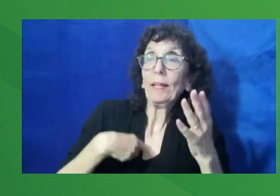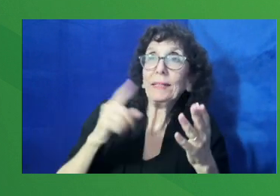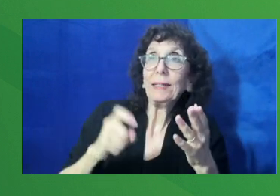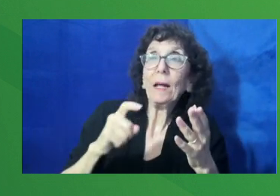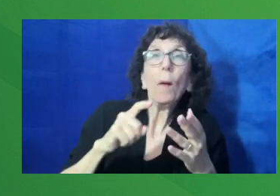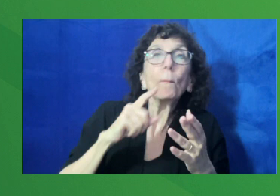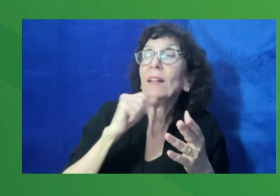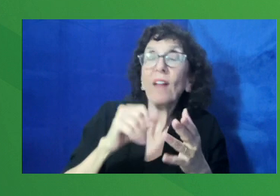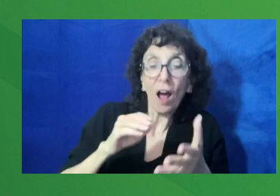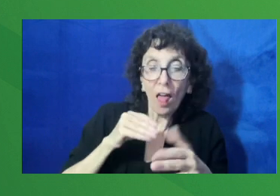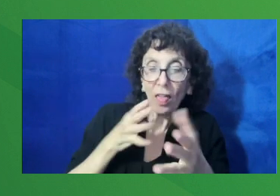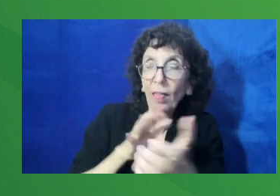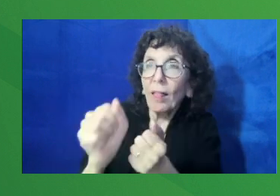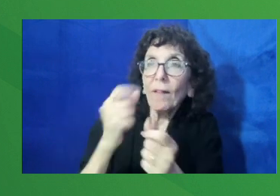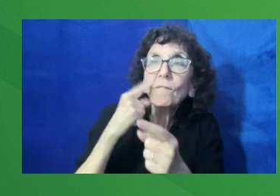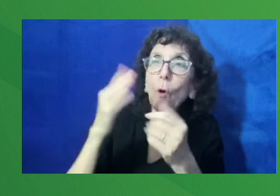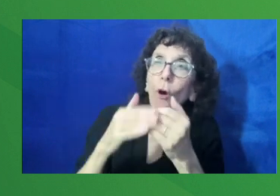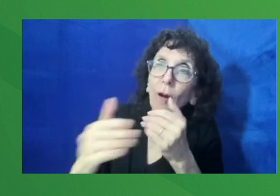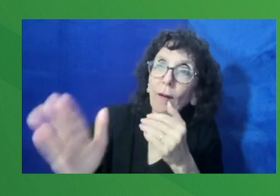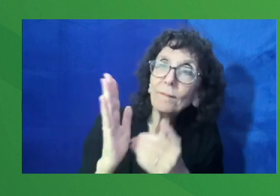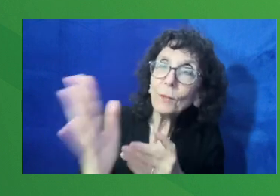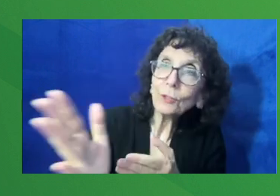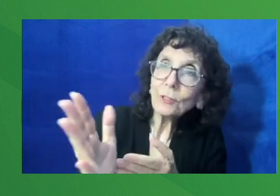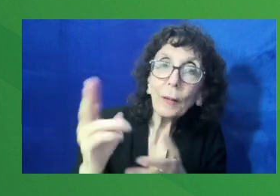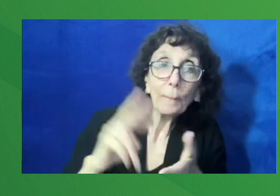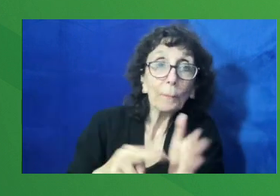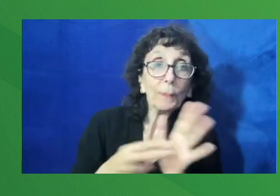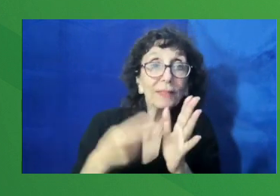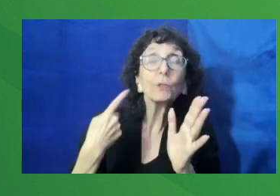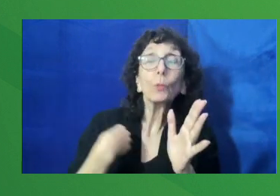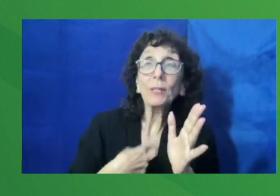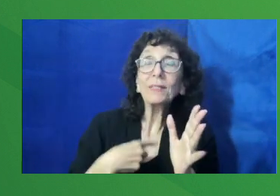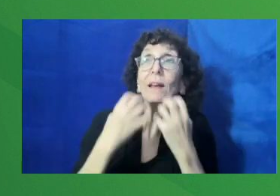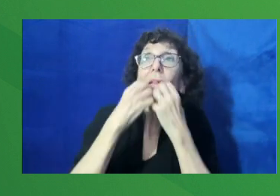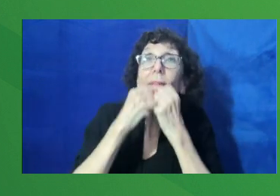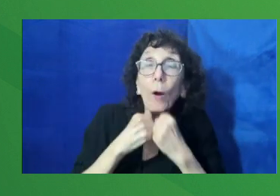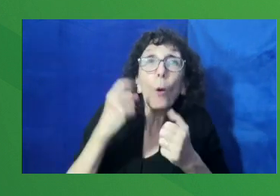needs." So, the idea is our needs in the present are still very much a part of this conversation.